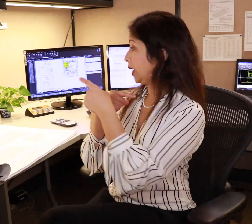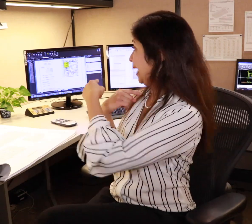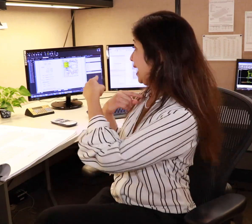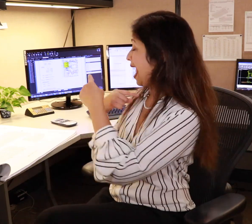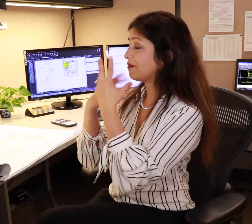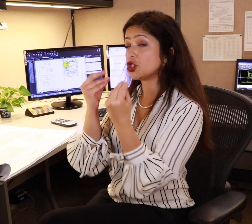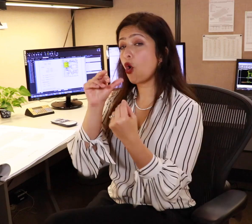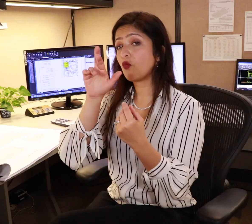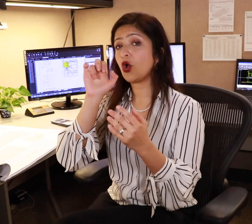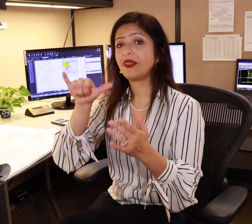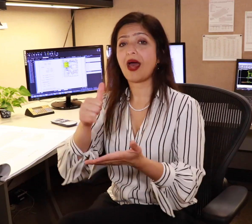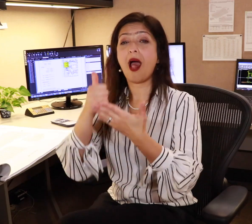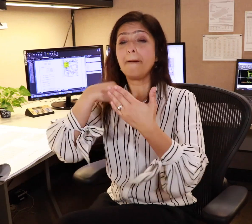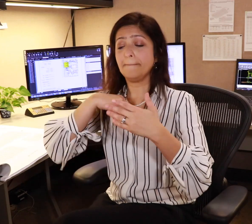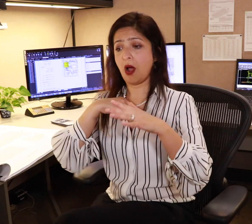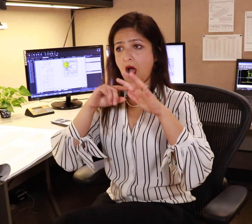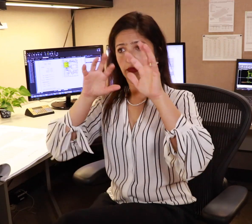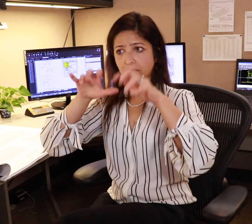I use a software that helps me determine what’s good.